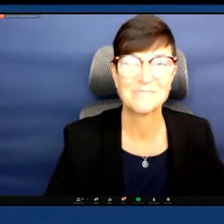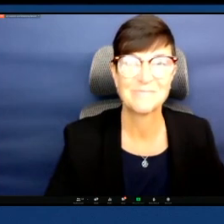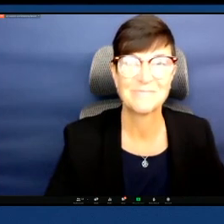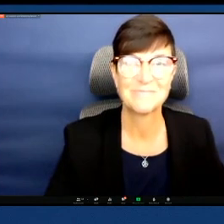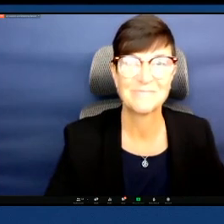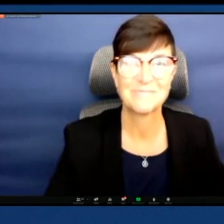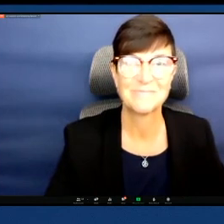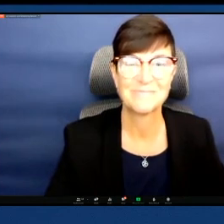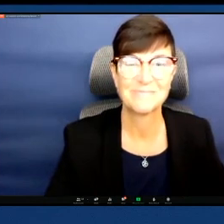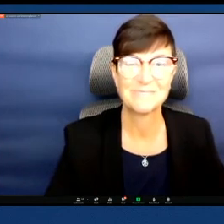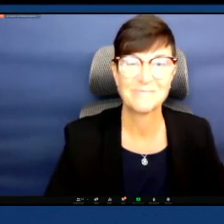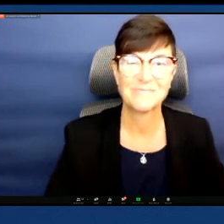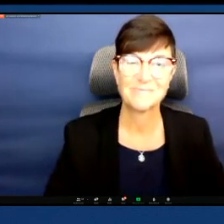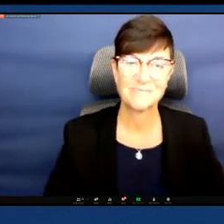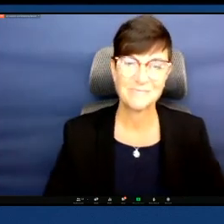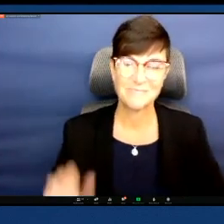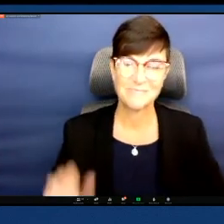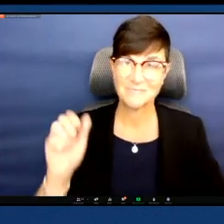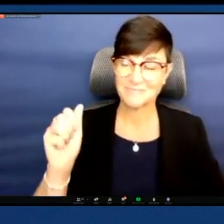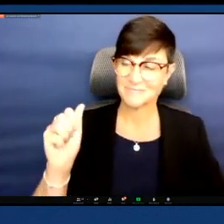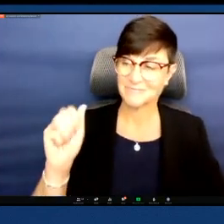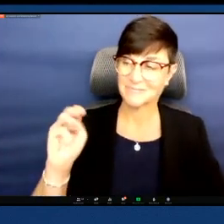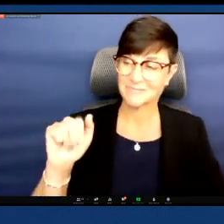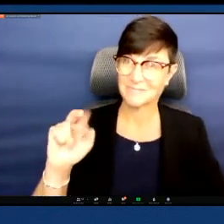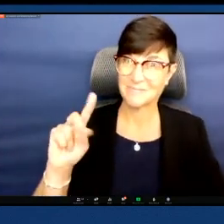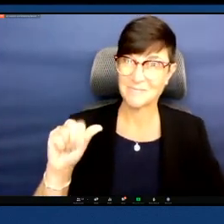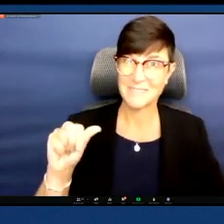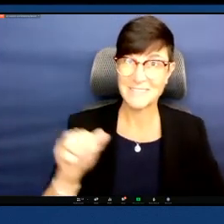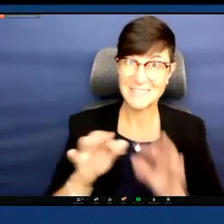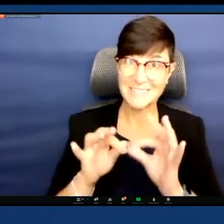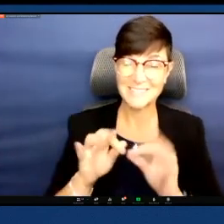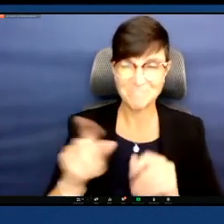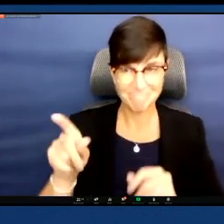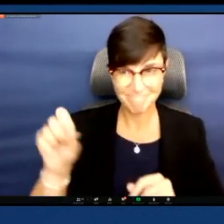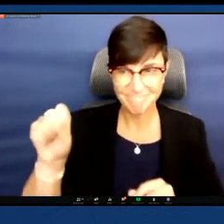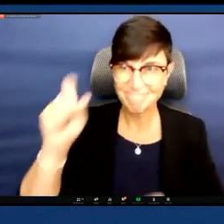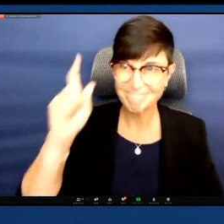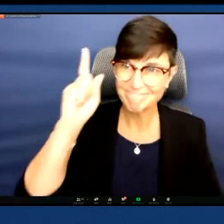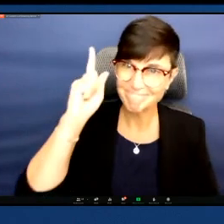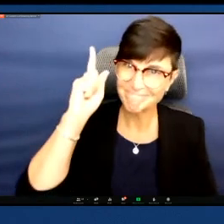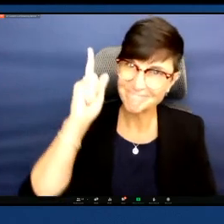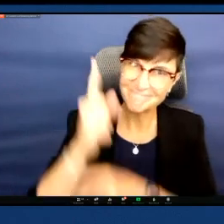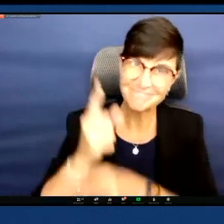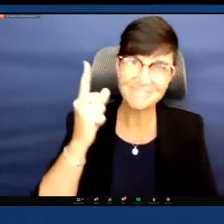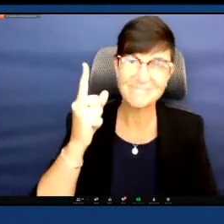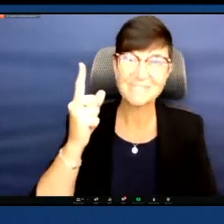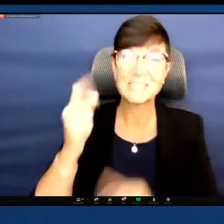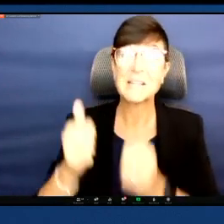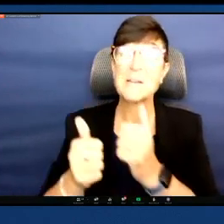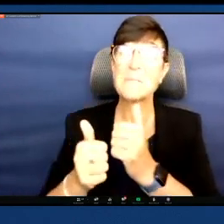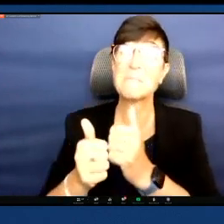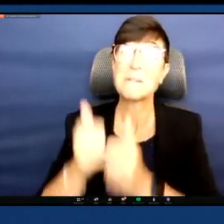It looks like once again, the majority selected a correct answer,